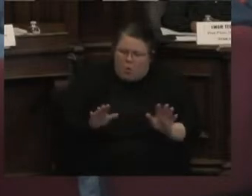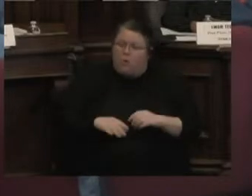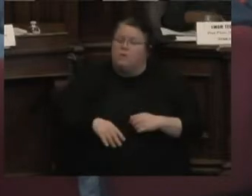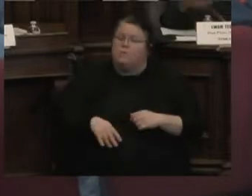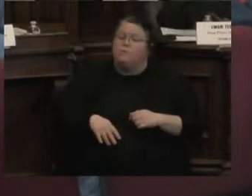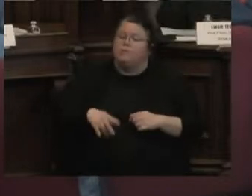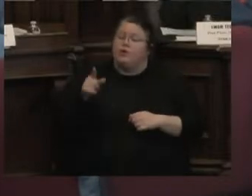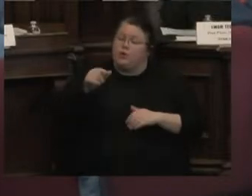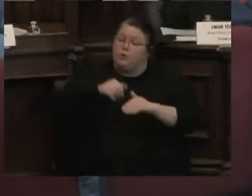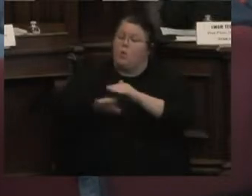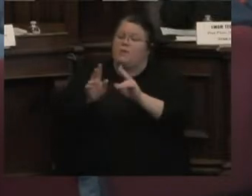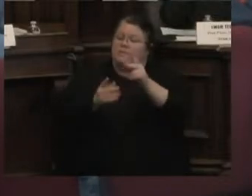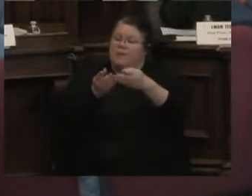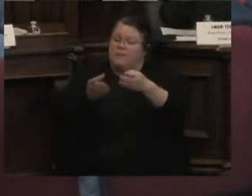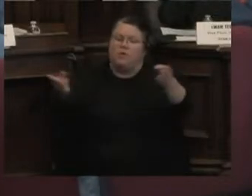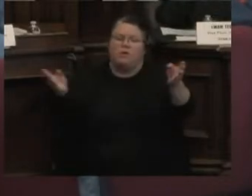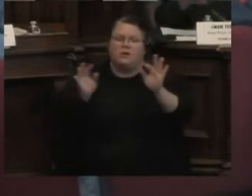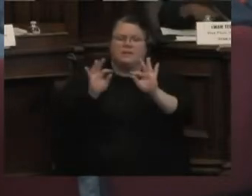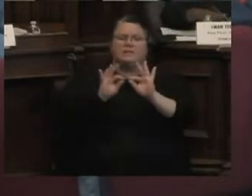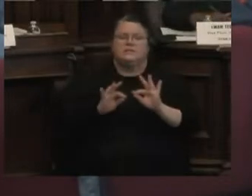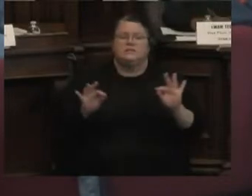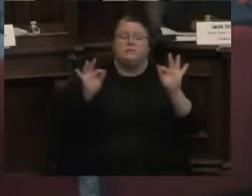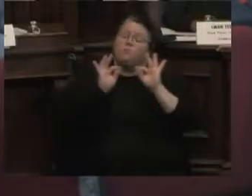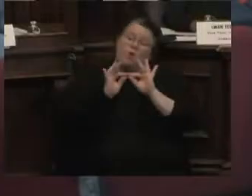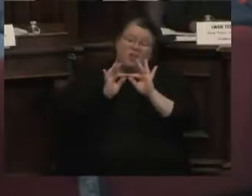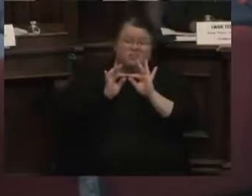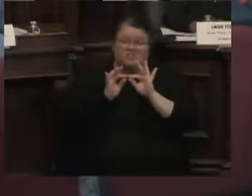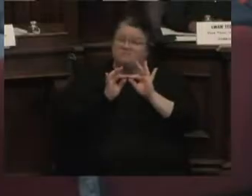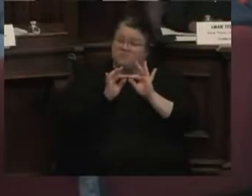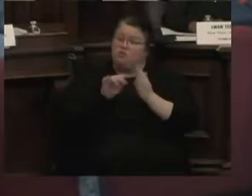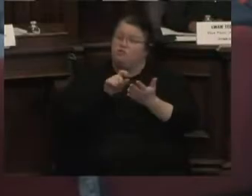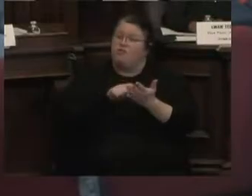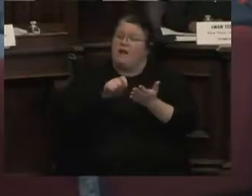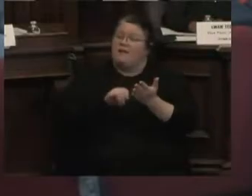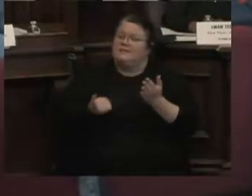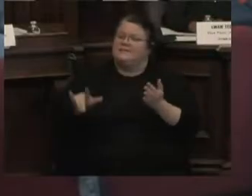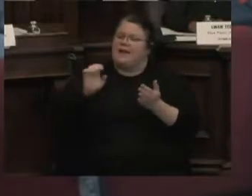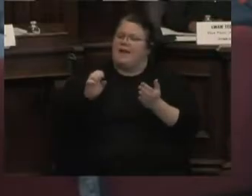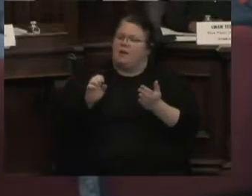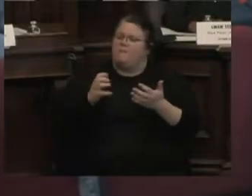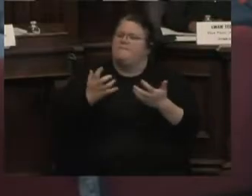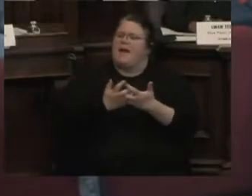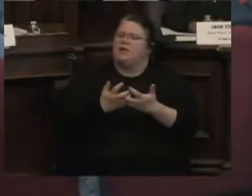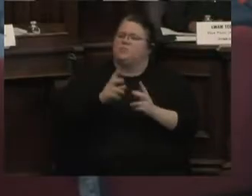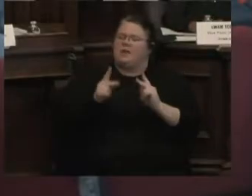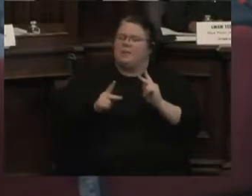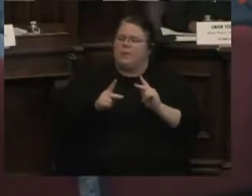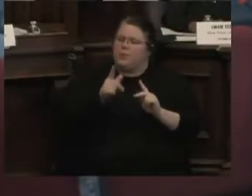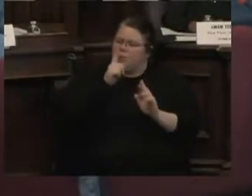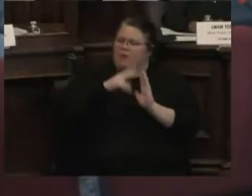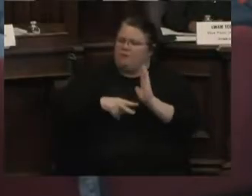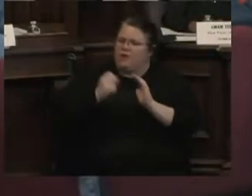And this is not to insult, but when you are interacting with the public, the rule of thumb